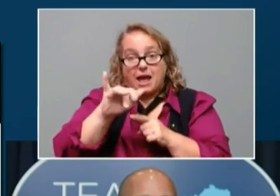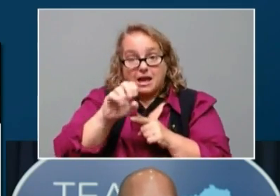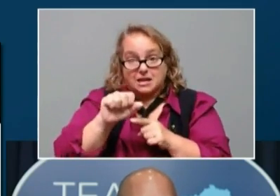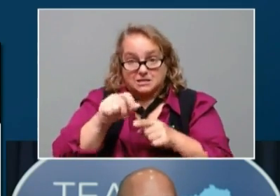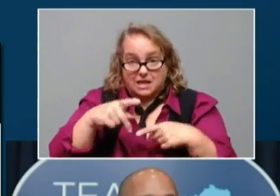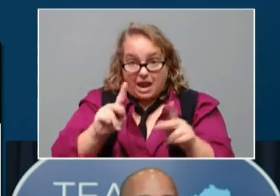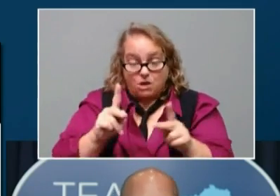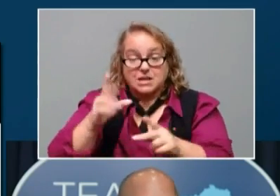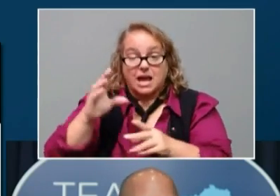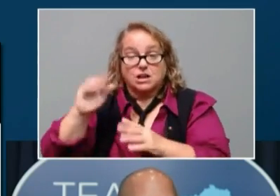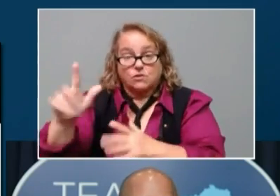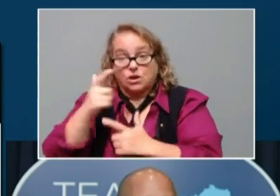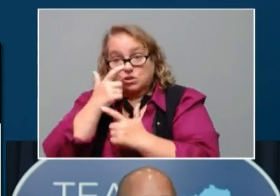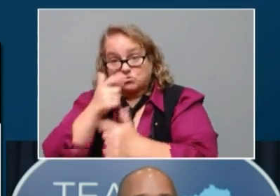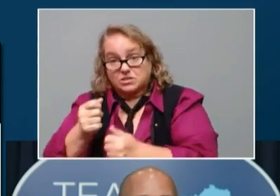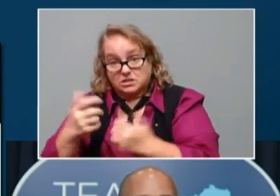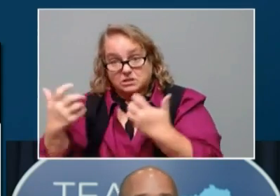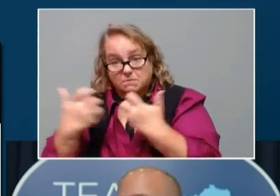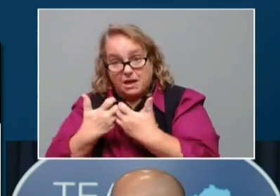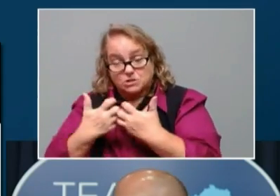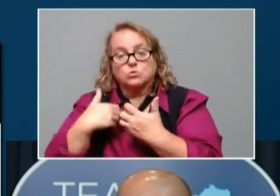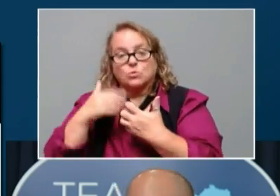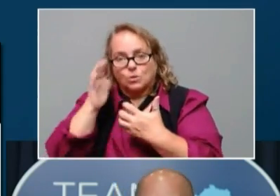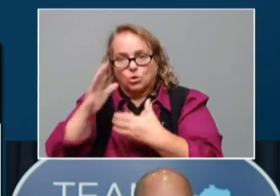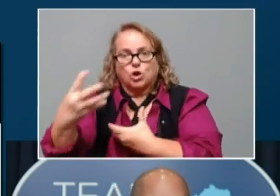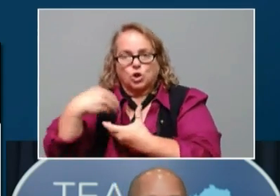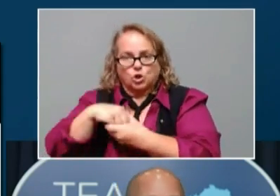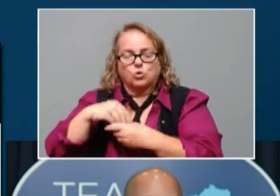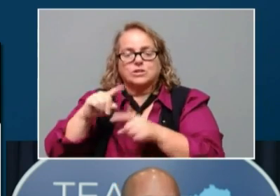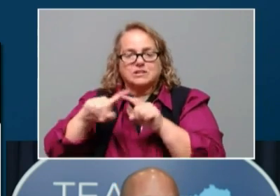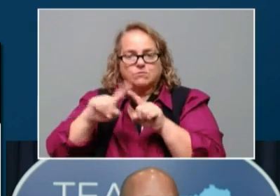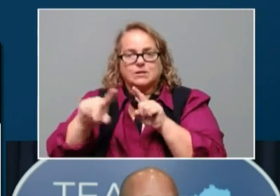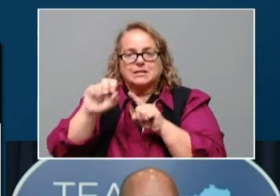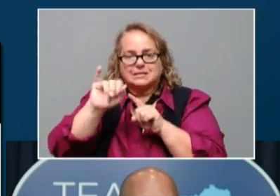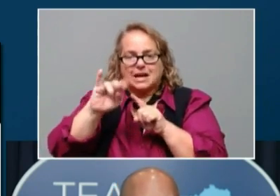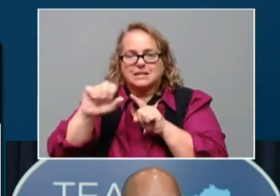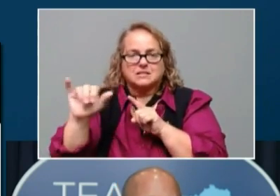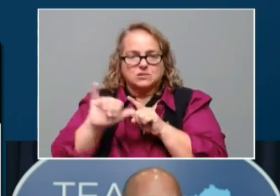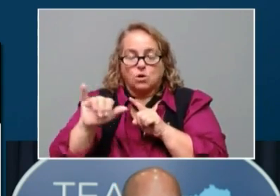KENTUCKIANS WILL SOON BE AEBL TO ACCESS THE 50 PLUS LOCATIONS WHERE TREATMENTS ARE AVAILABLE.